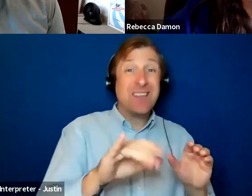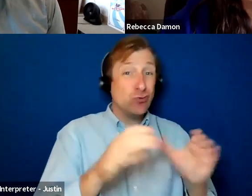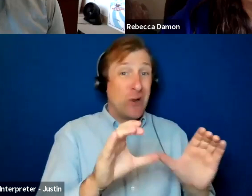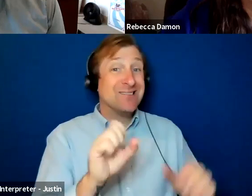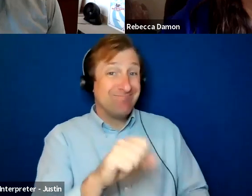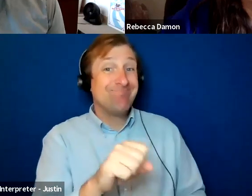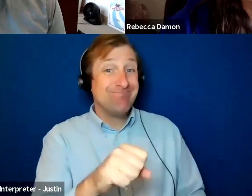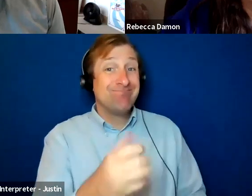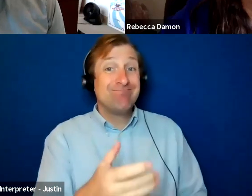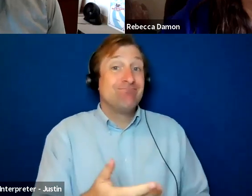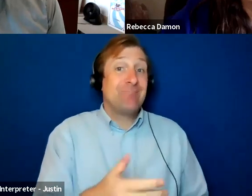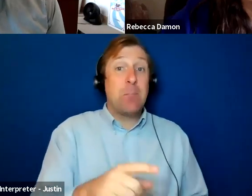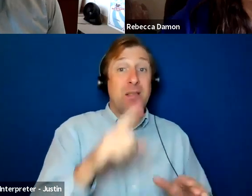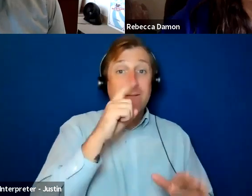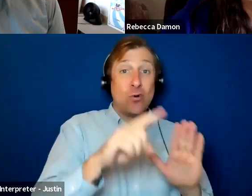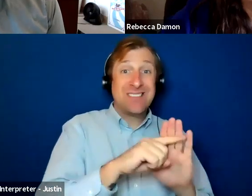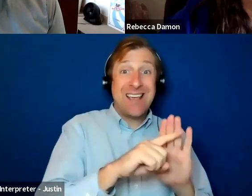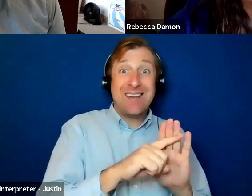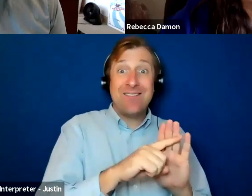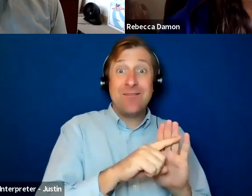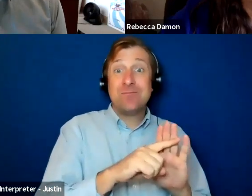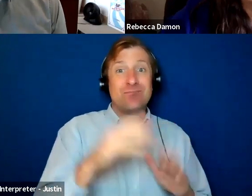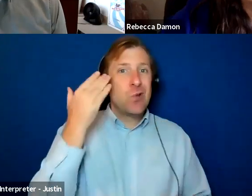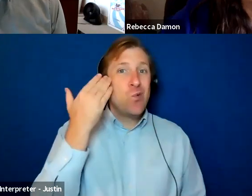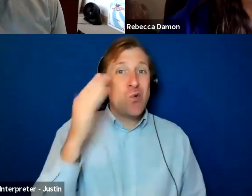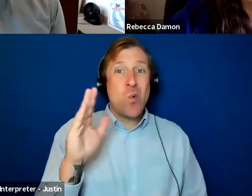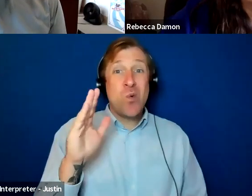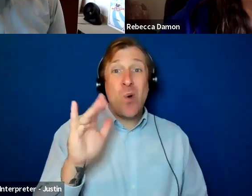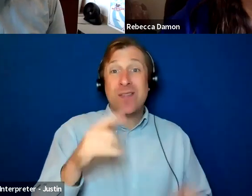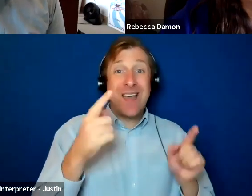And of course the thing about a false negative is you don't know that it's happened until later